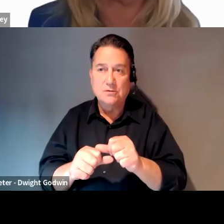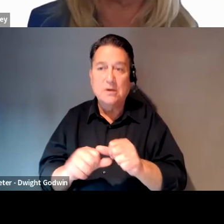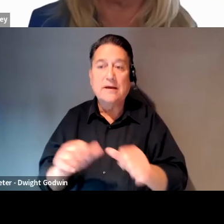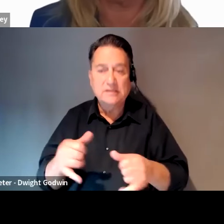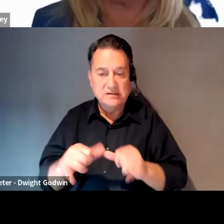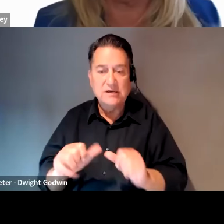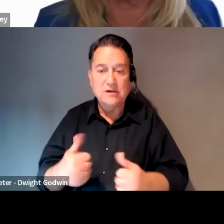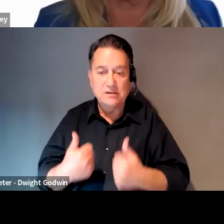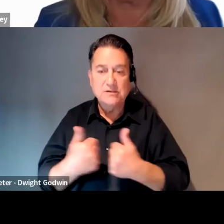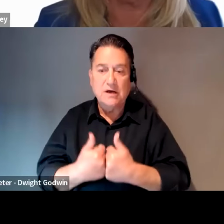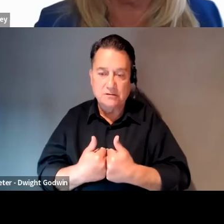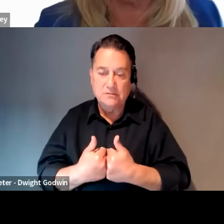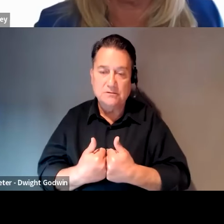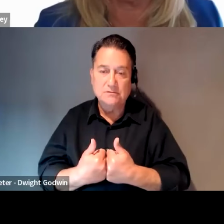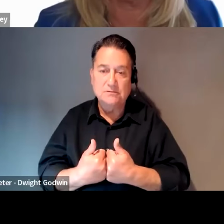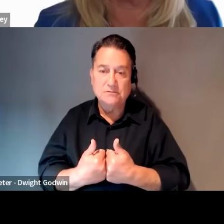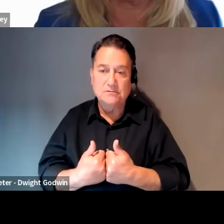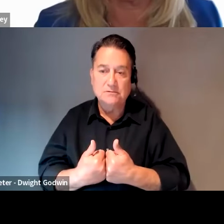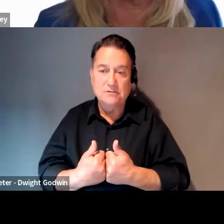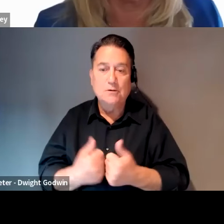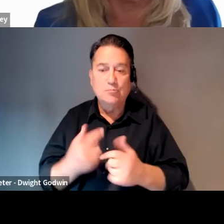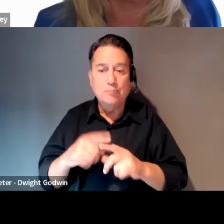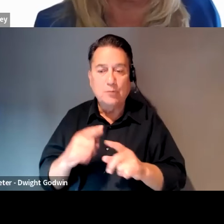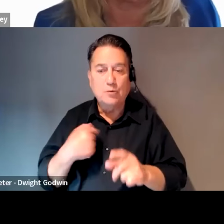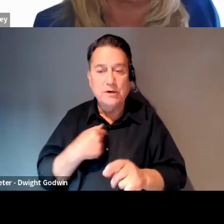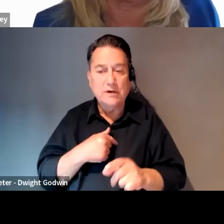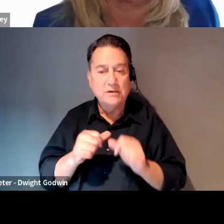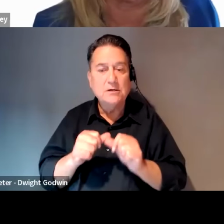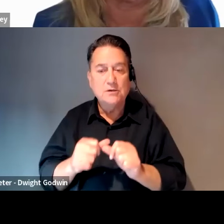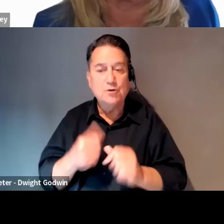but we continue to move forward in building trust